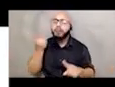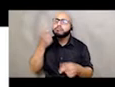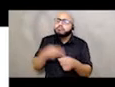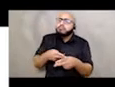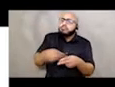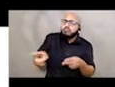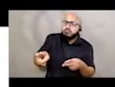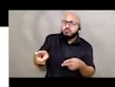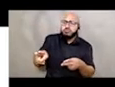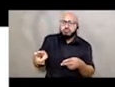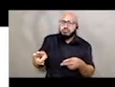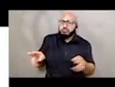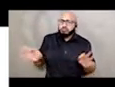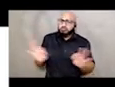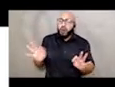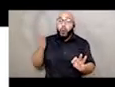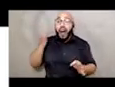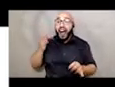And you feel better afterwards.